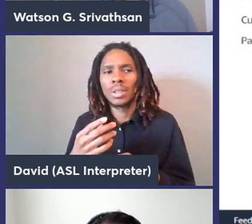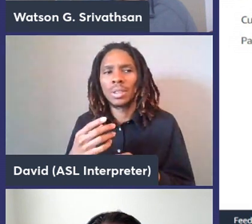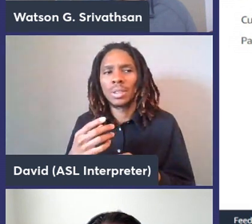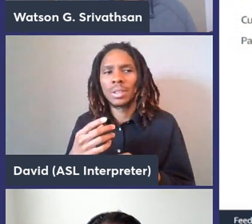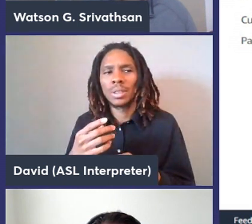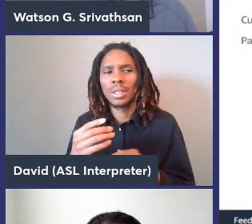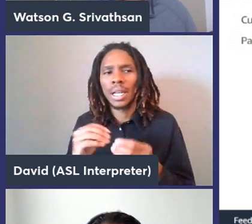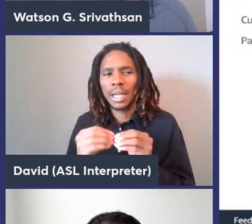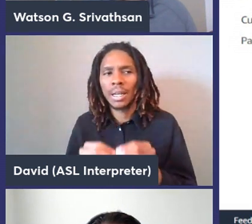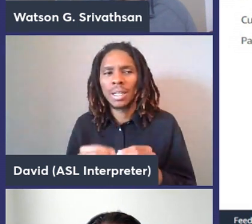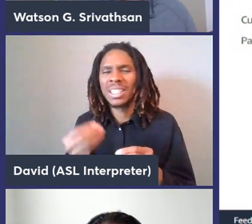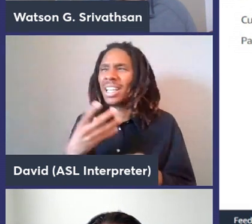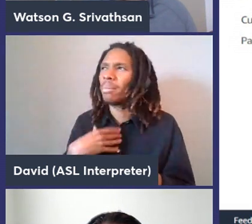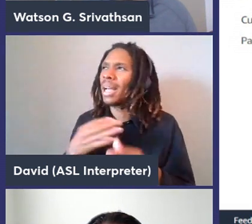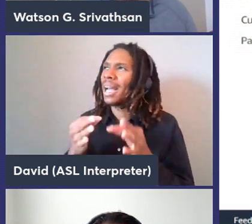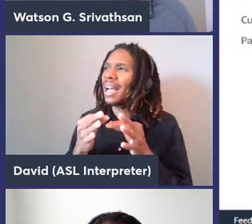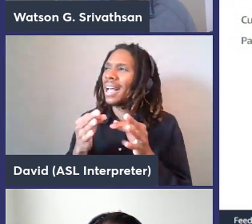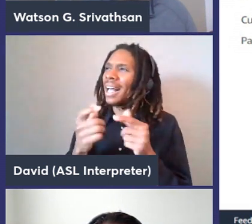where numbers are written in different scripts?